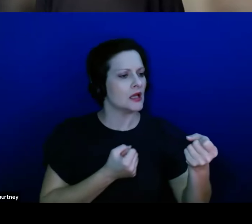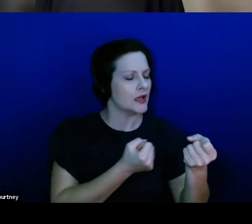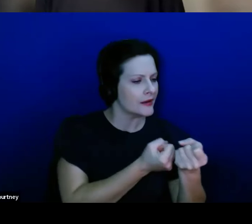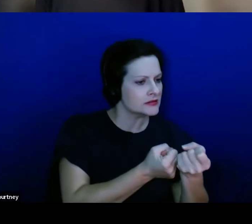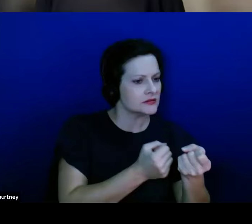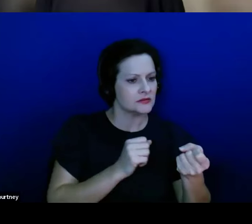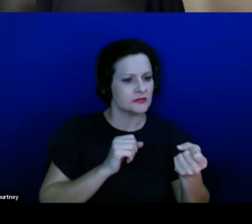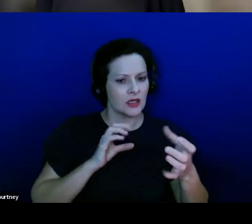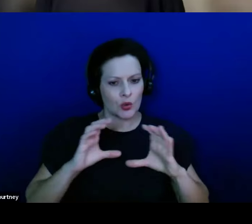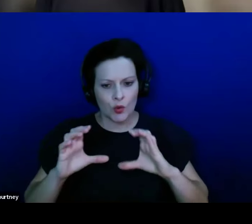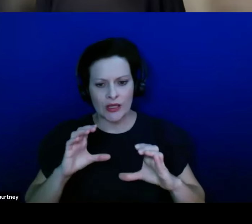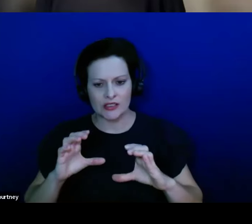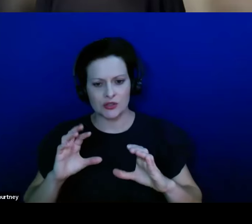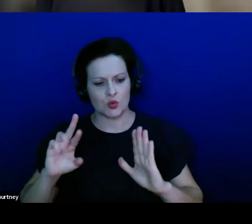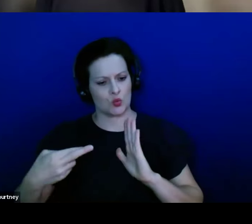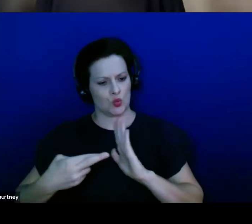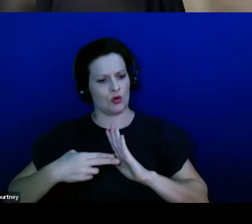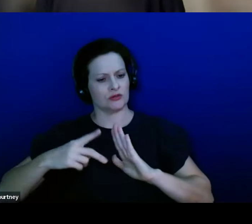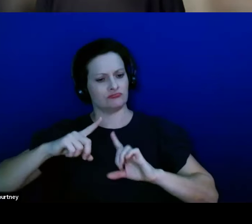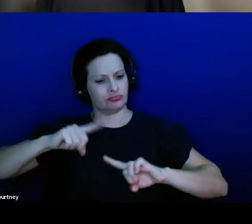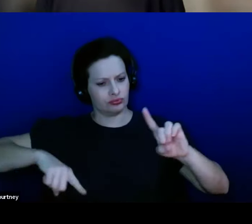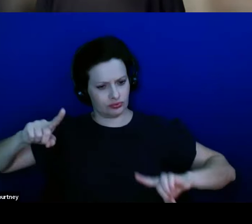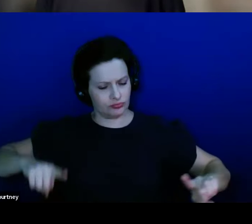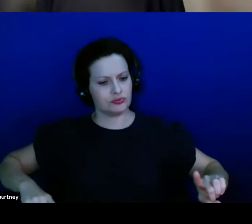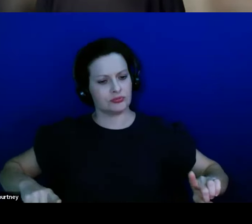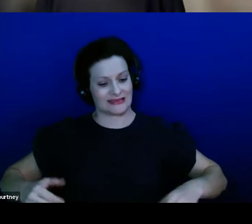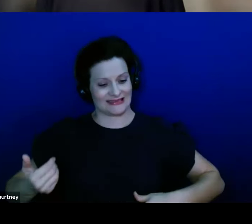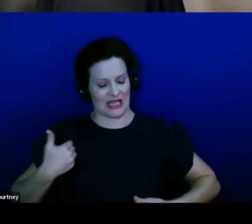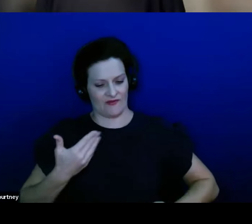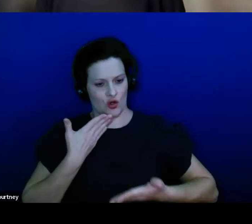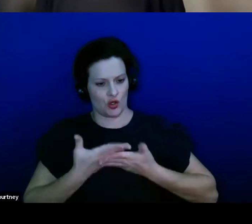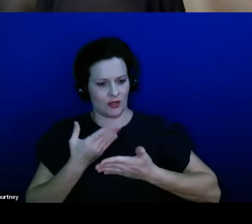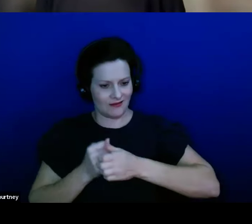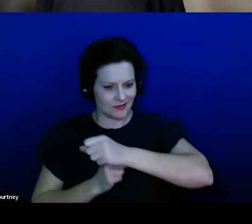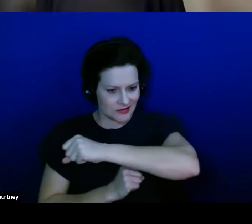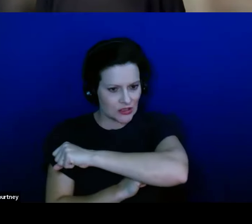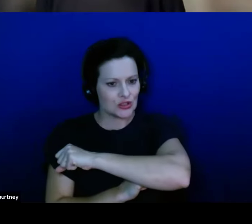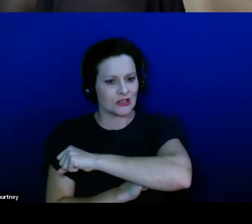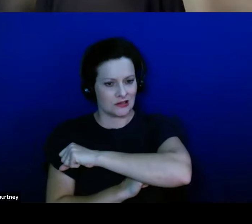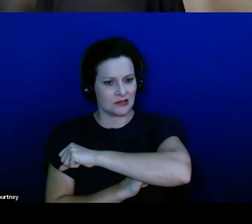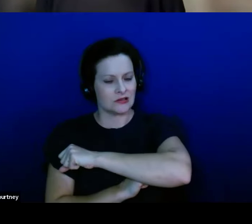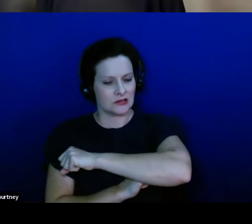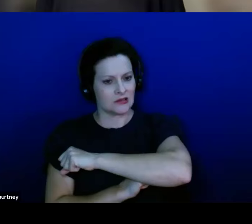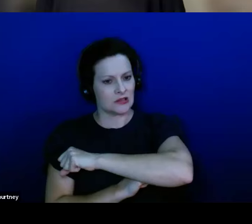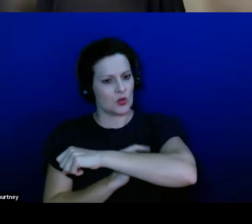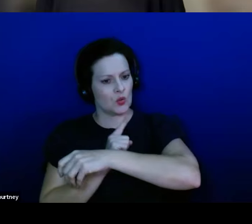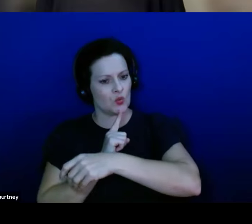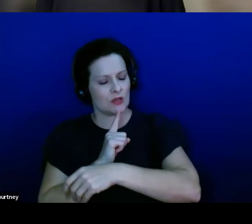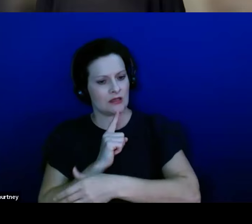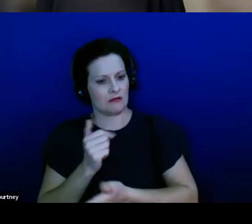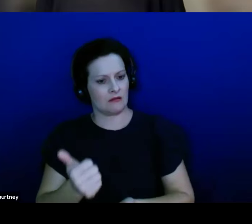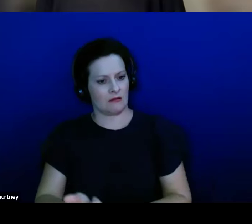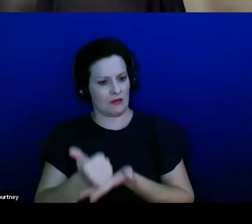those sorts of roles having that big scientific foundation has been additive for me in my career